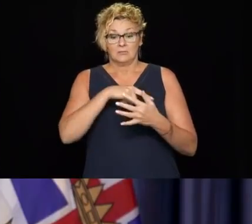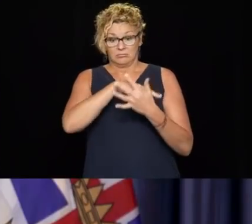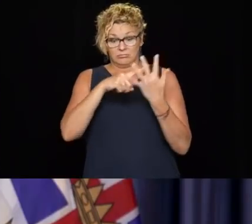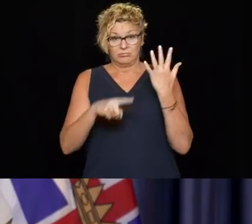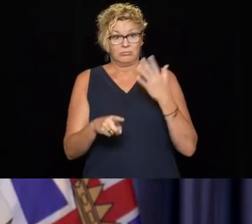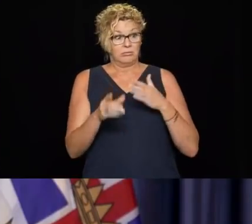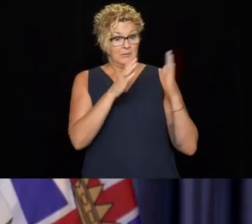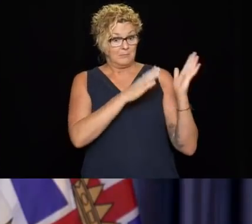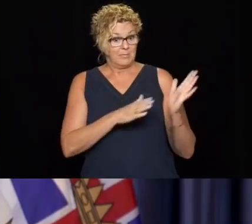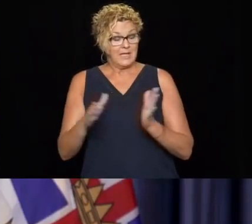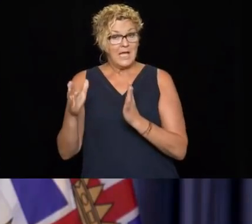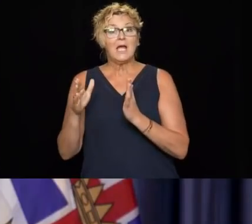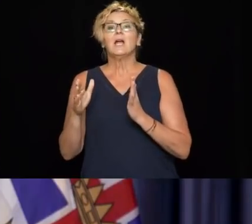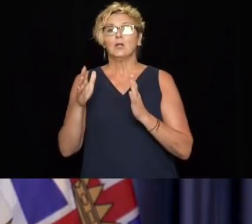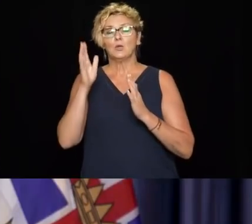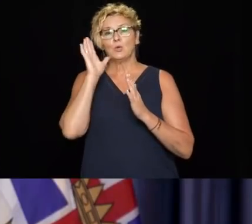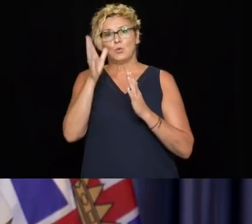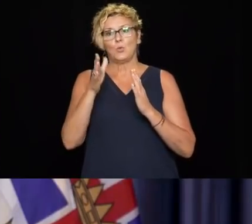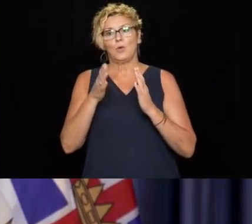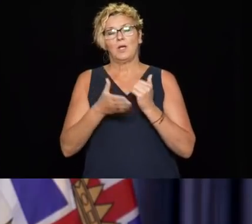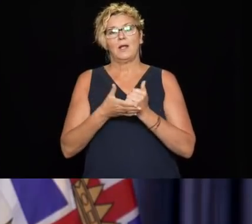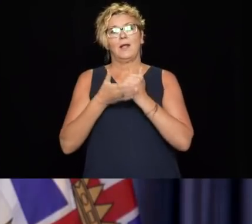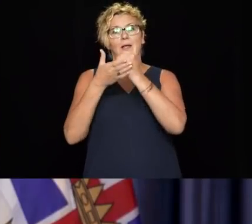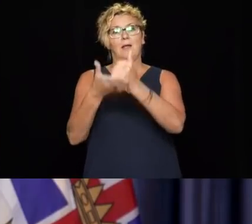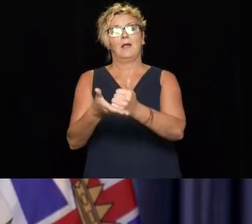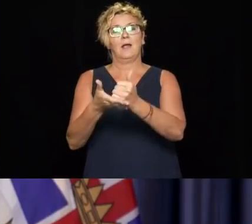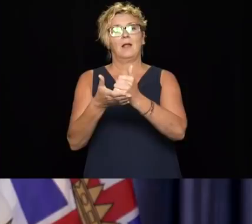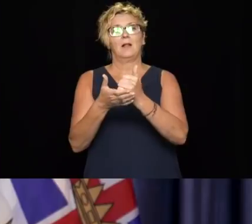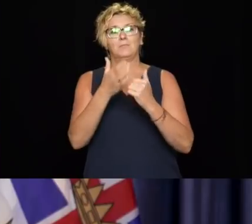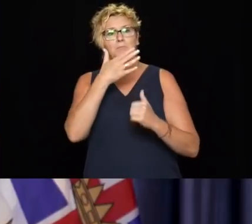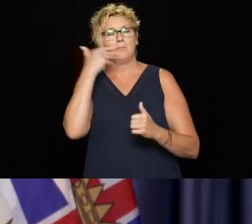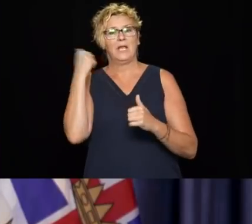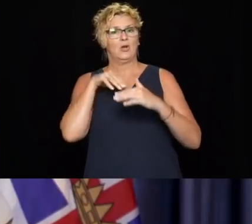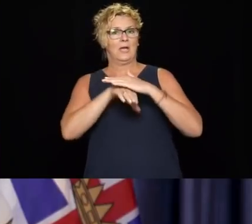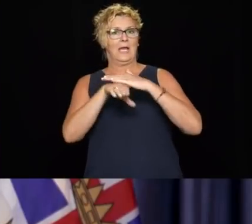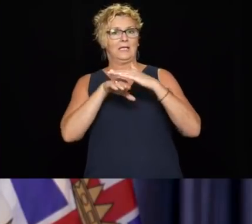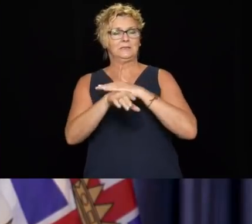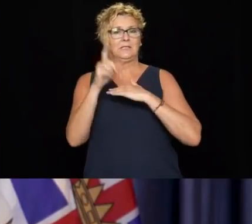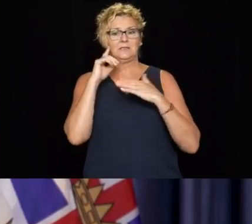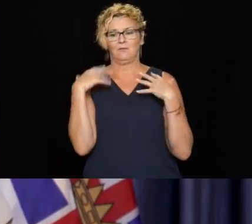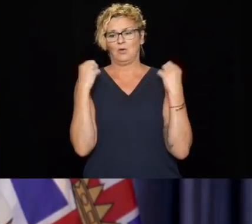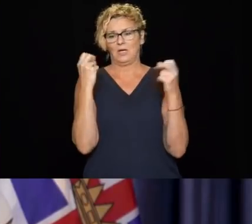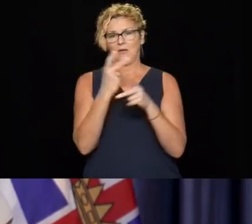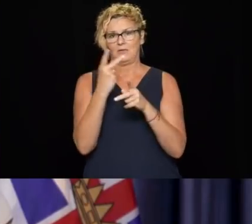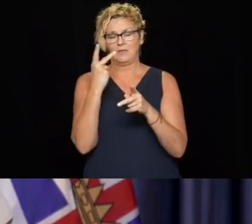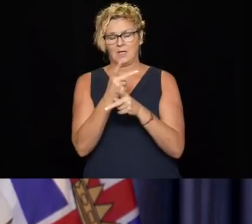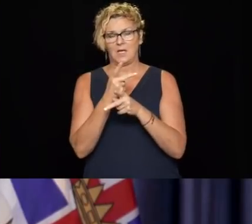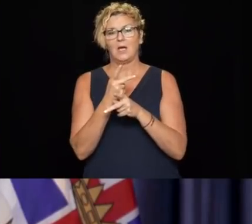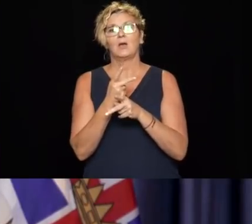well as the launch of a new program which is particularly exciting, the hospital at home program to reduce the chance of transmission